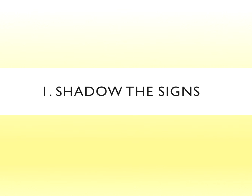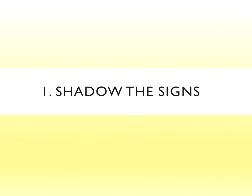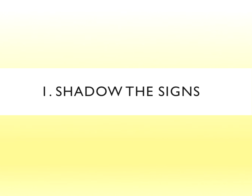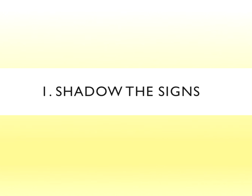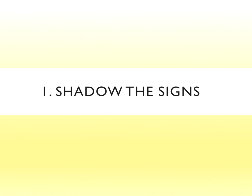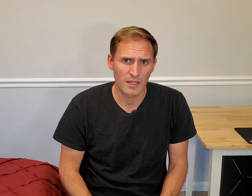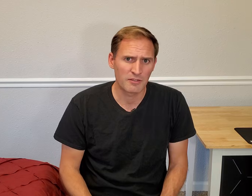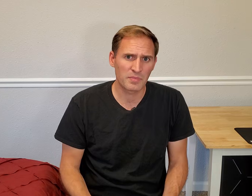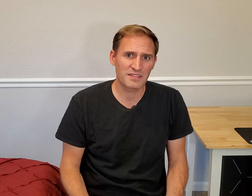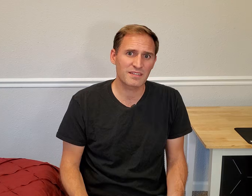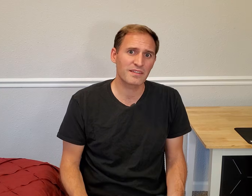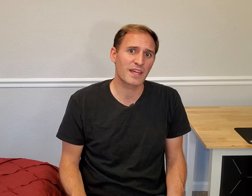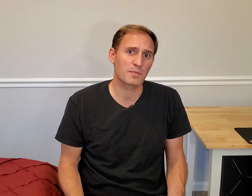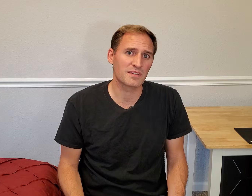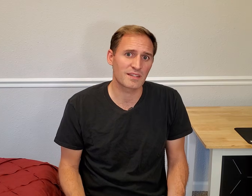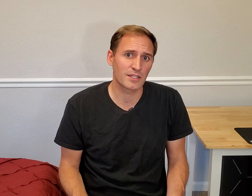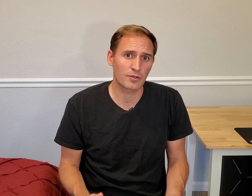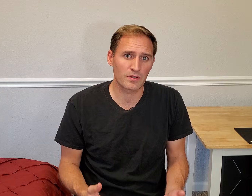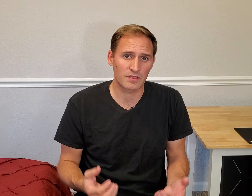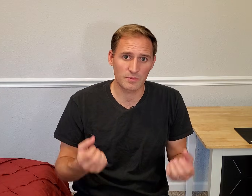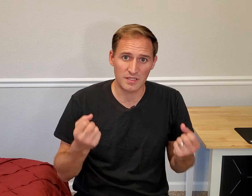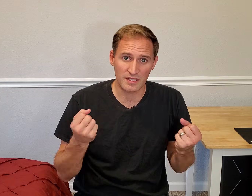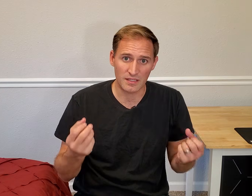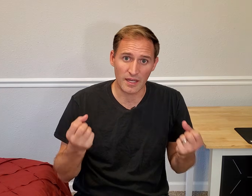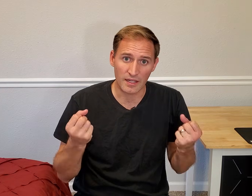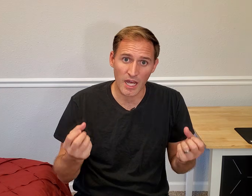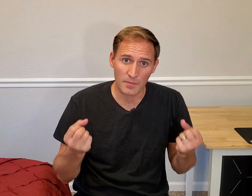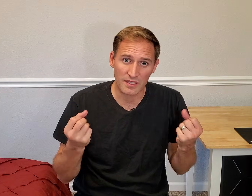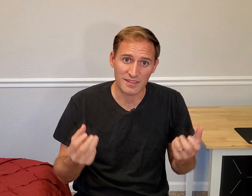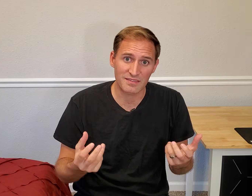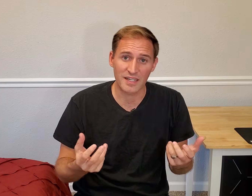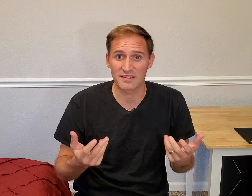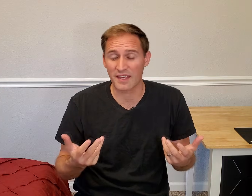see them basically that means that you're going to be copying the signs as